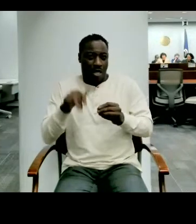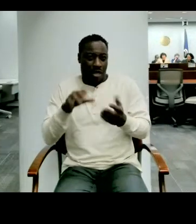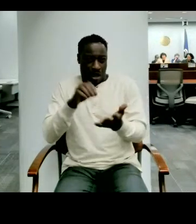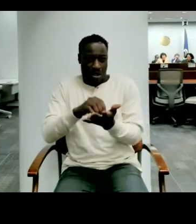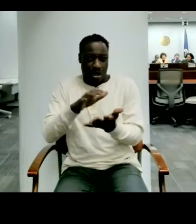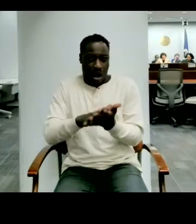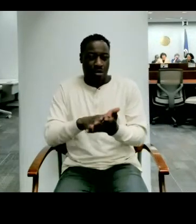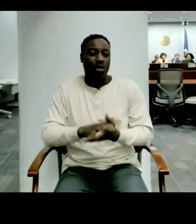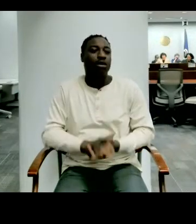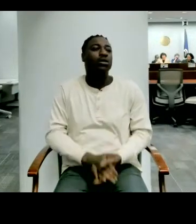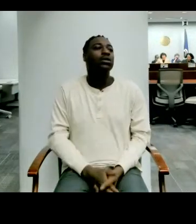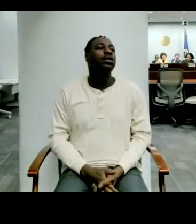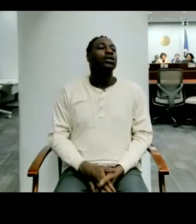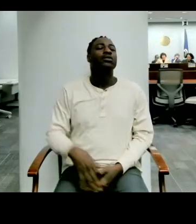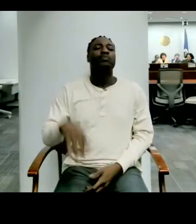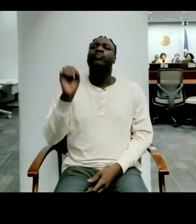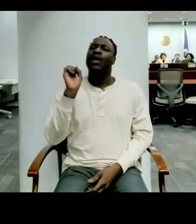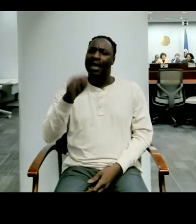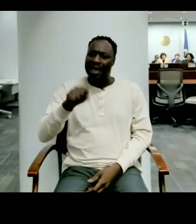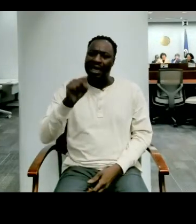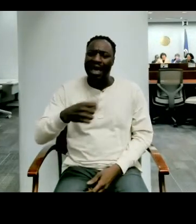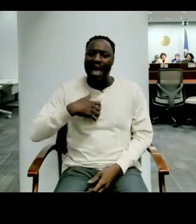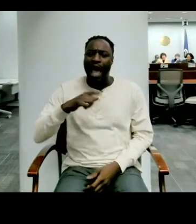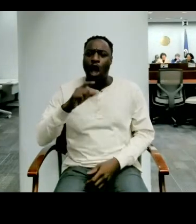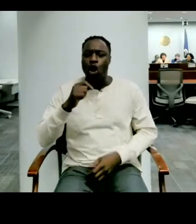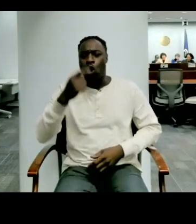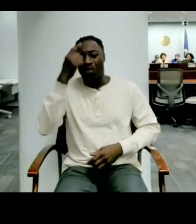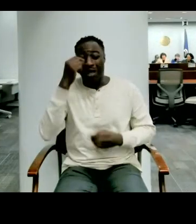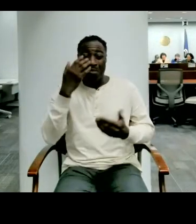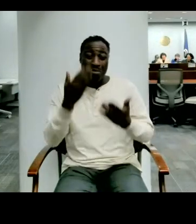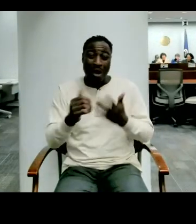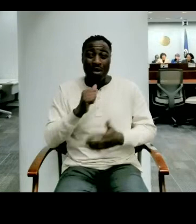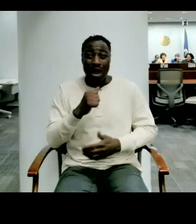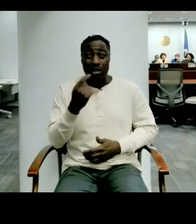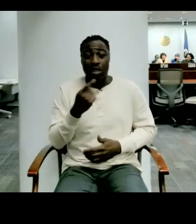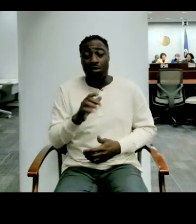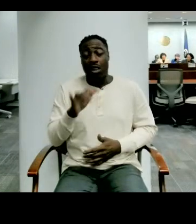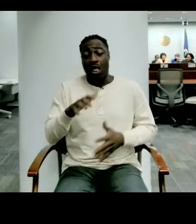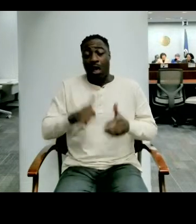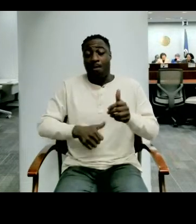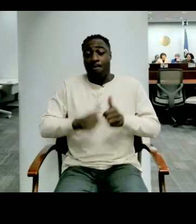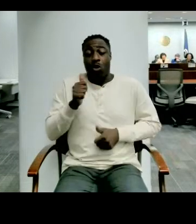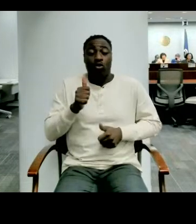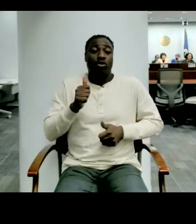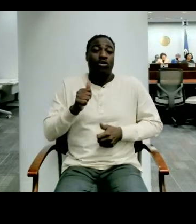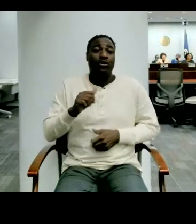Yes, I do think it is probably not something that most of our non-lawyer stakeholders are